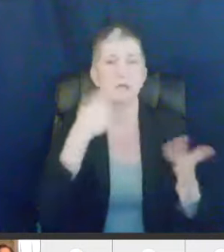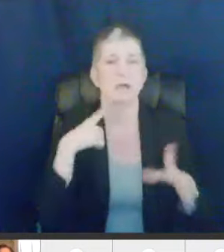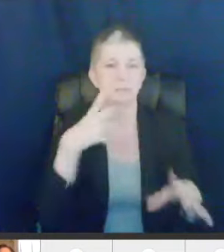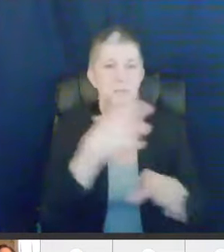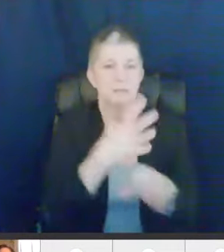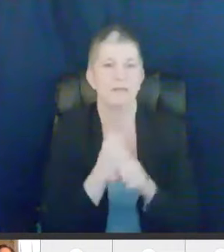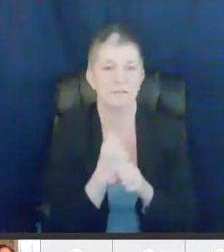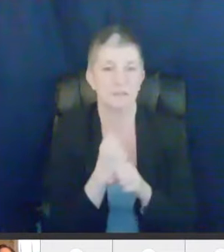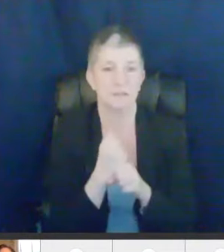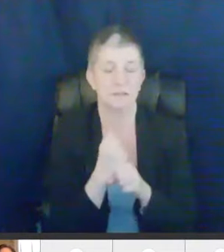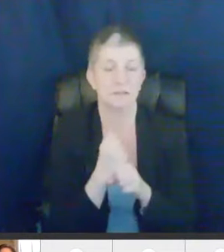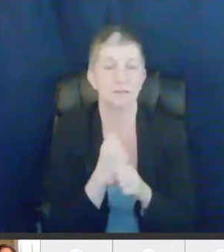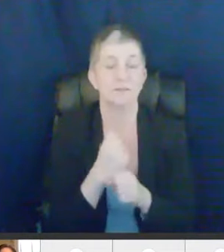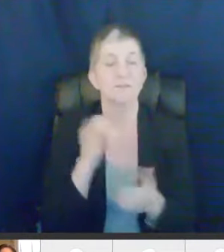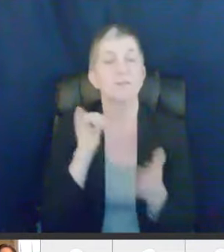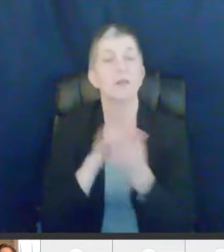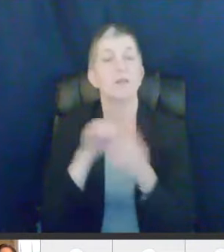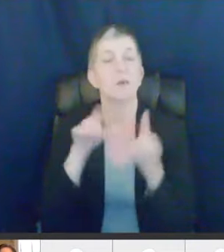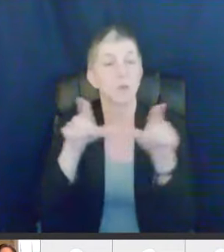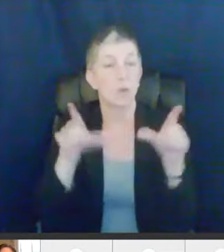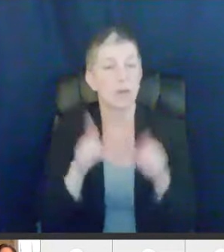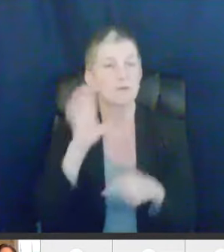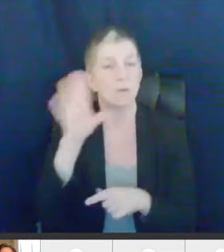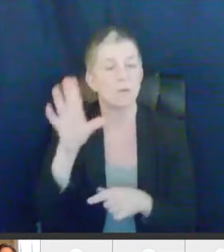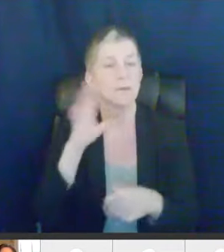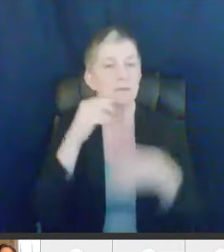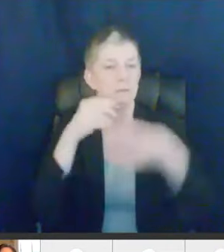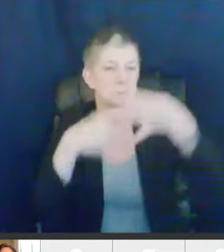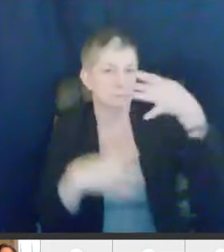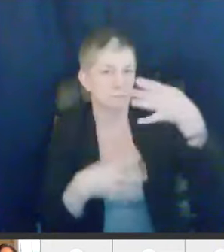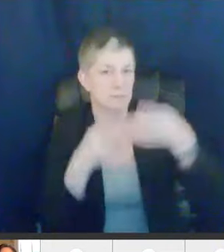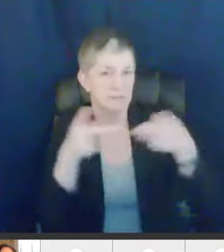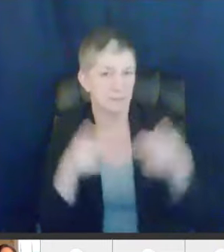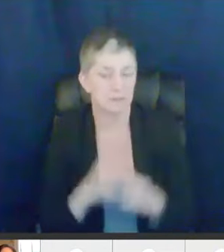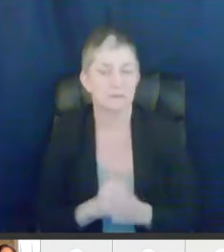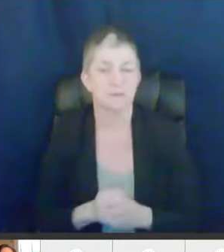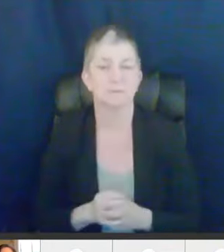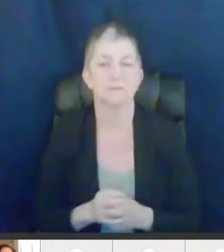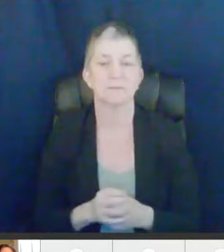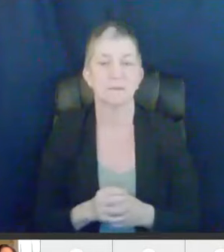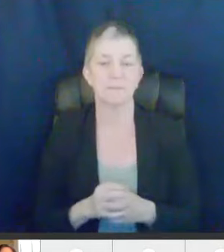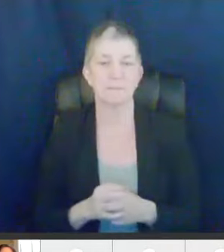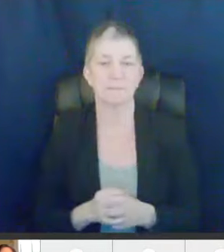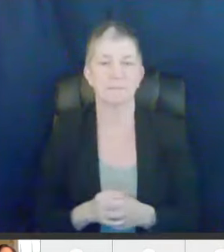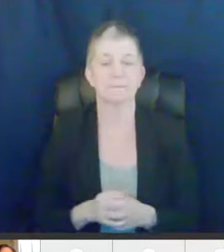drop-off locations will be at the following locations in Norristown One